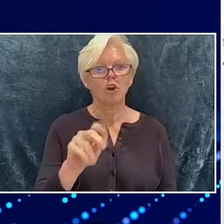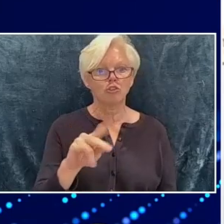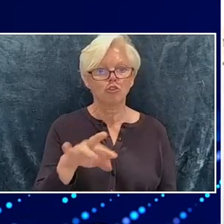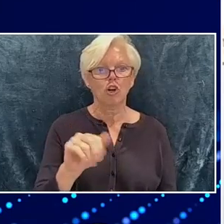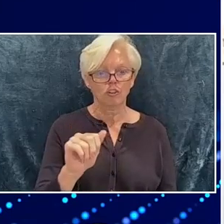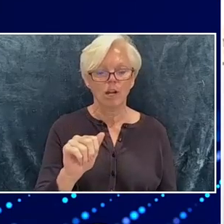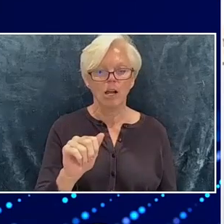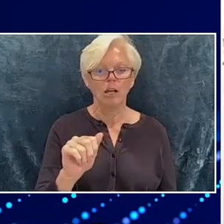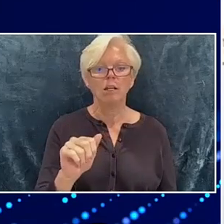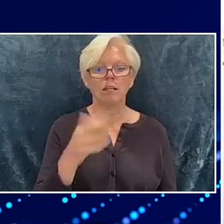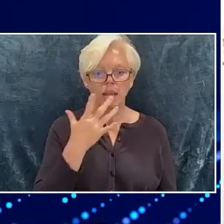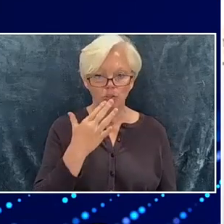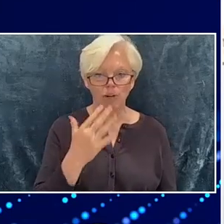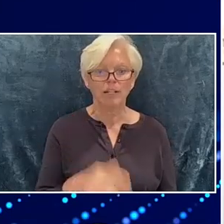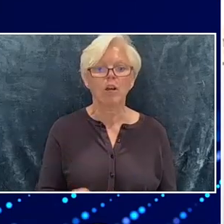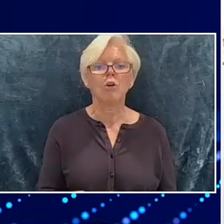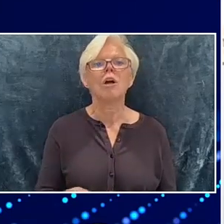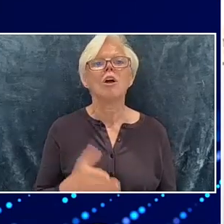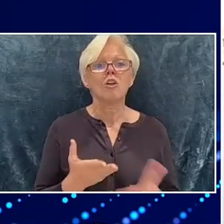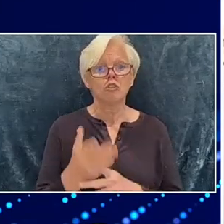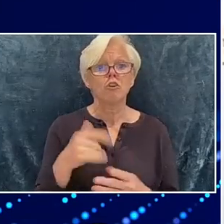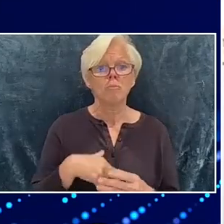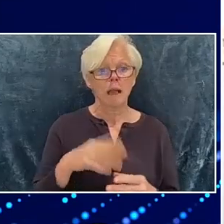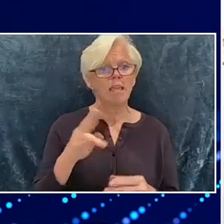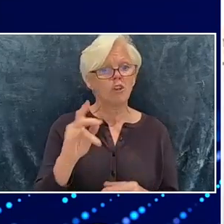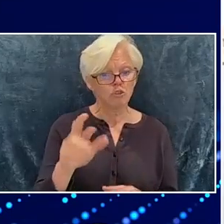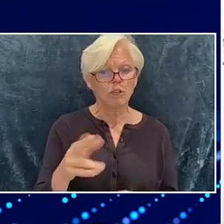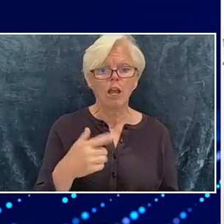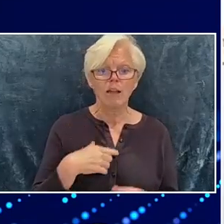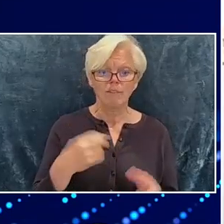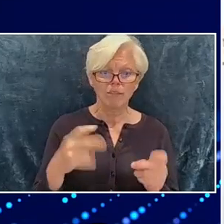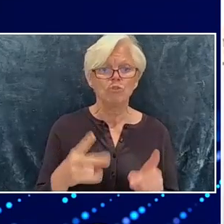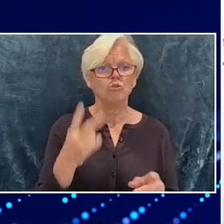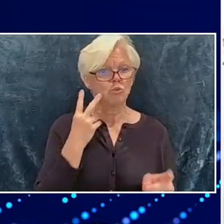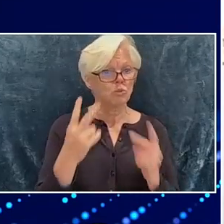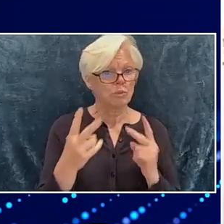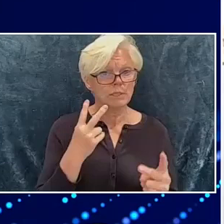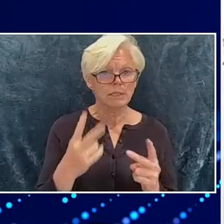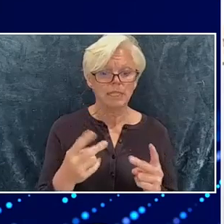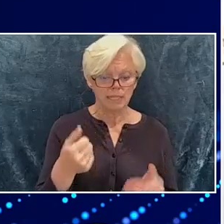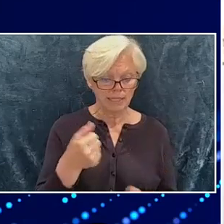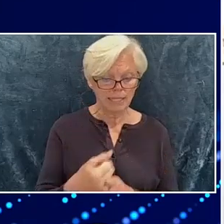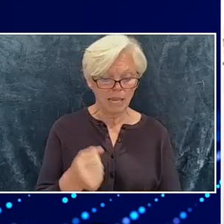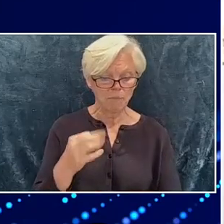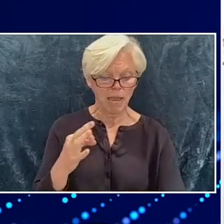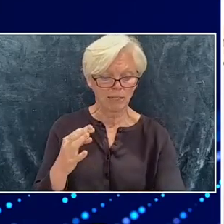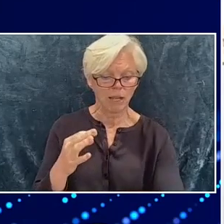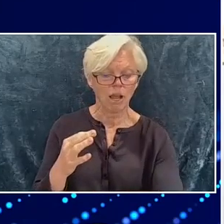Throughout my career in various states, I've had the opportunity to witness the impact of different education systems on